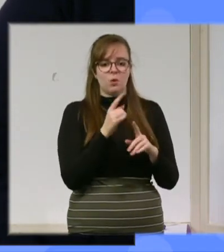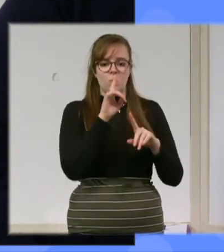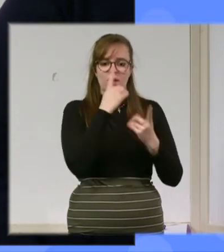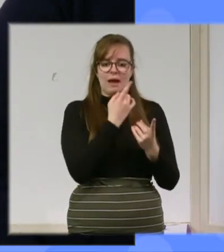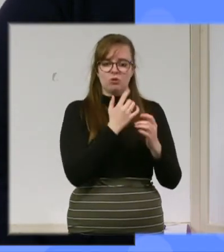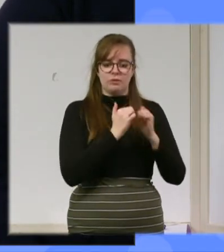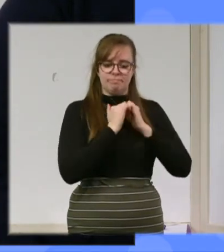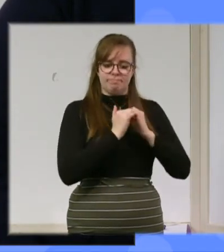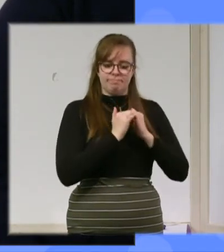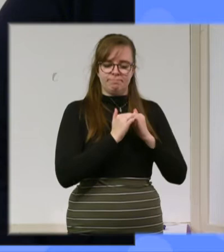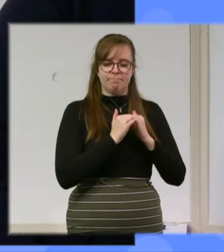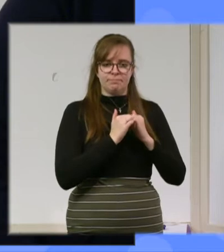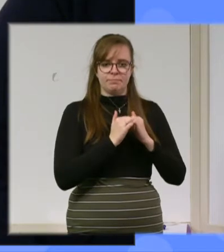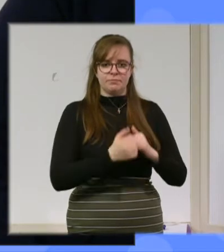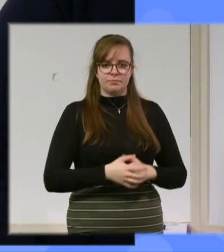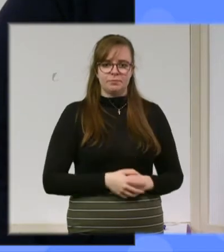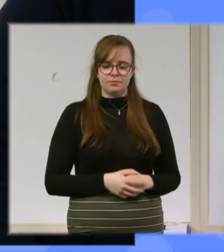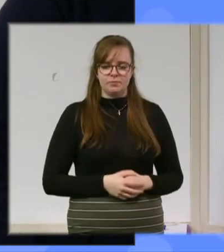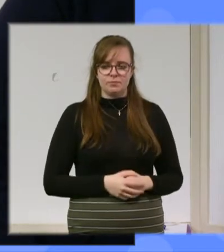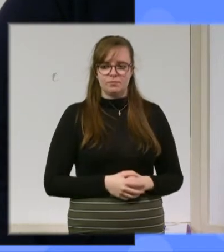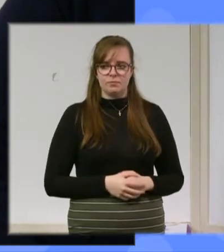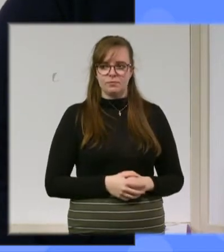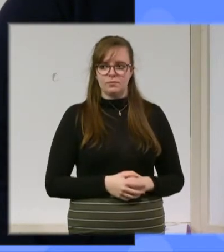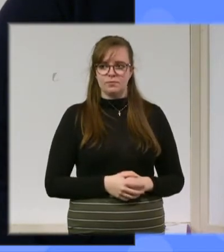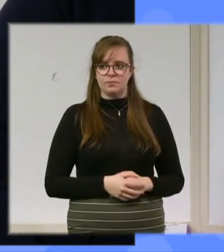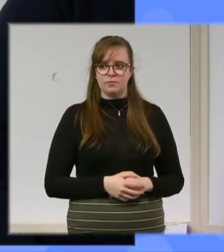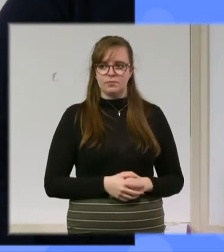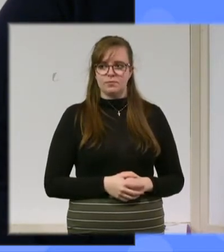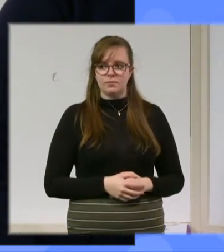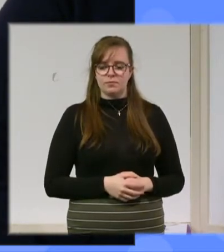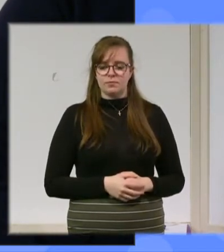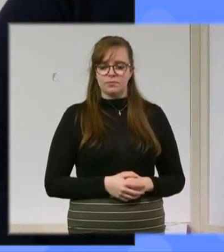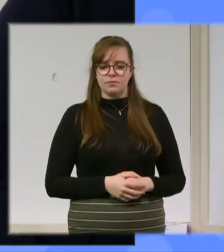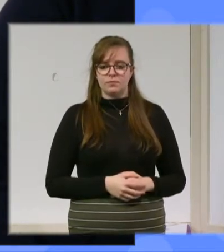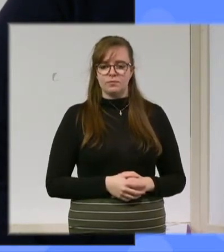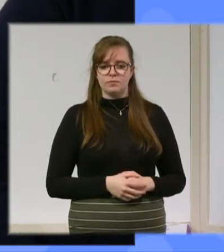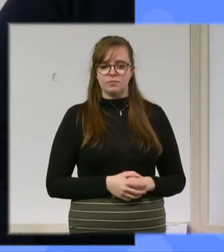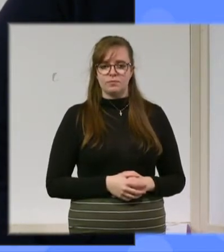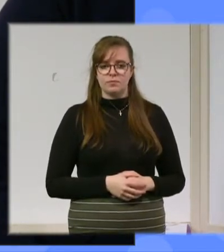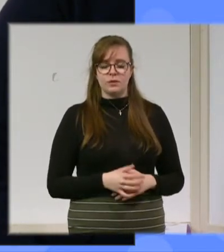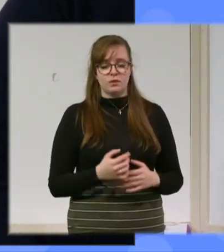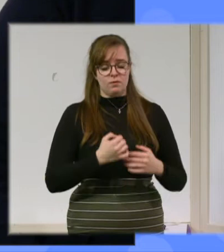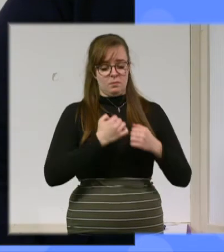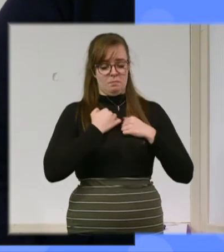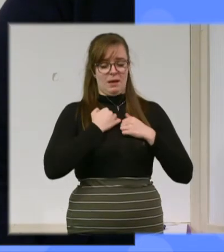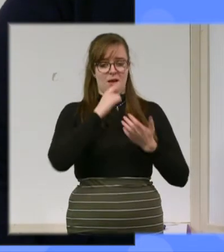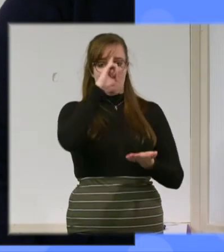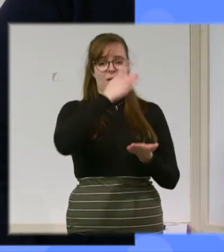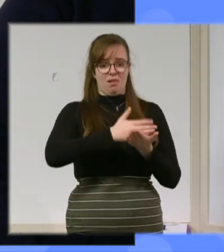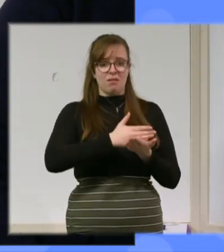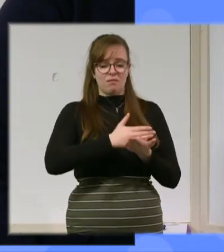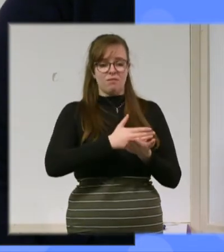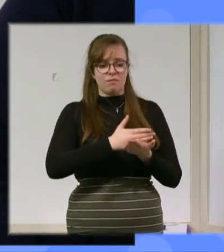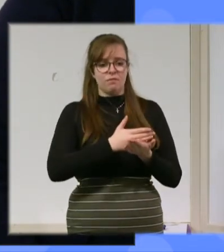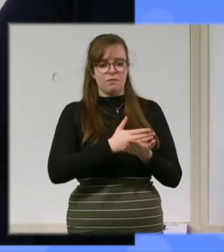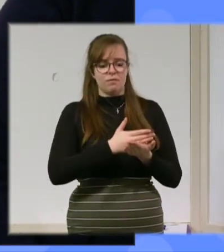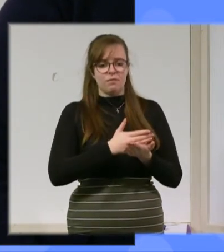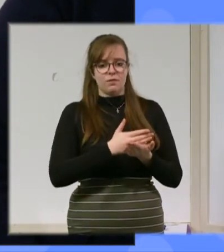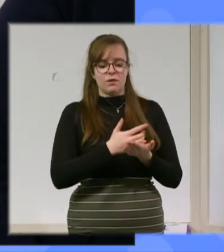in terms of a more point of principle and belief I absolutely believe that